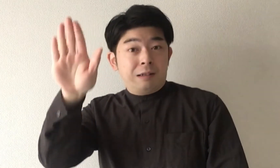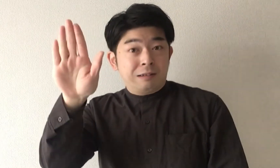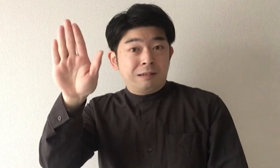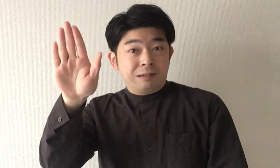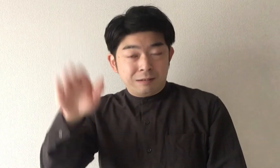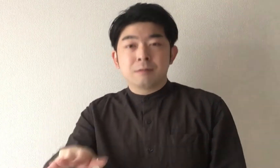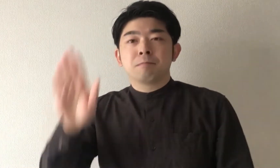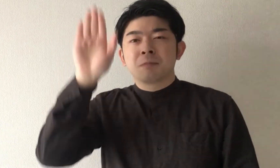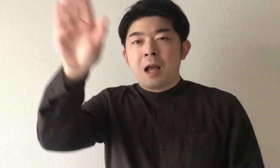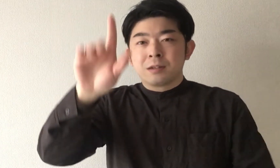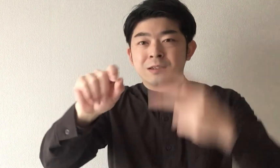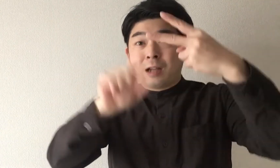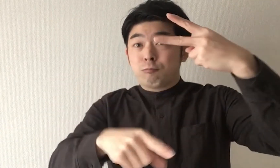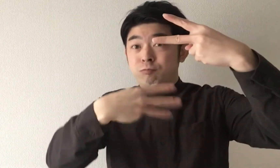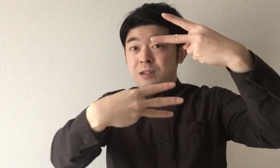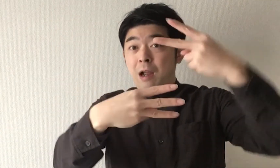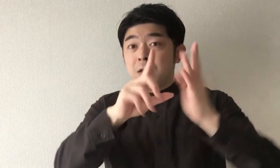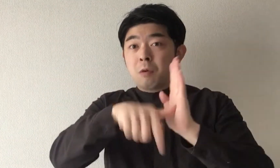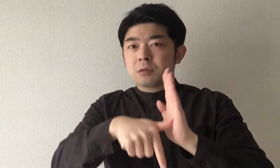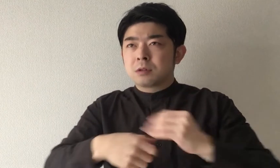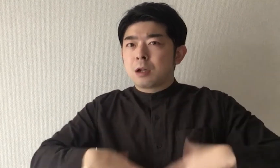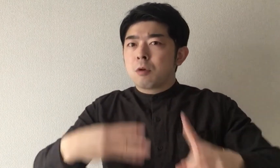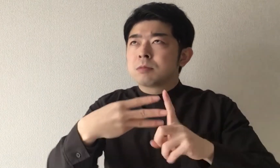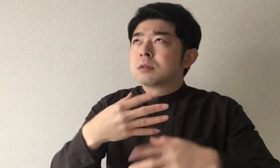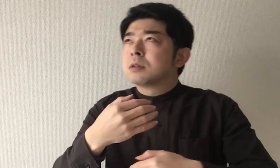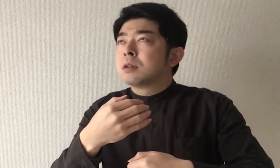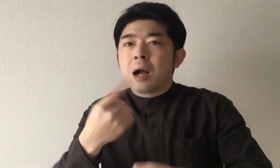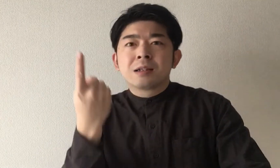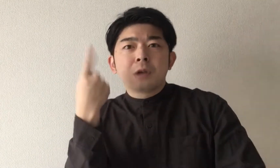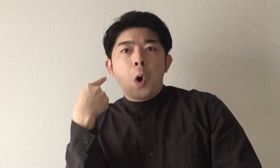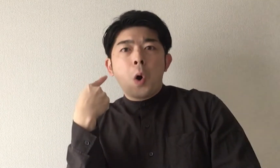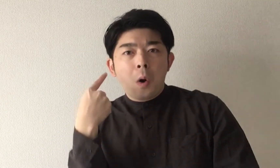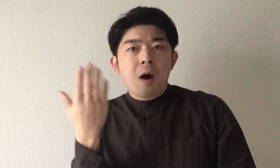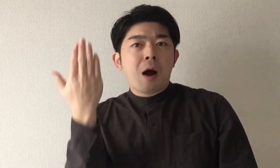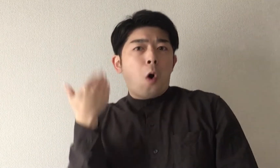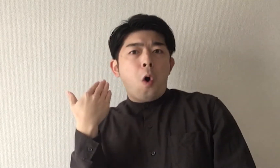“In the future February 3, my birthday is in the past.”